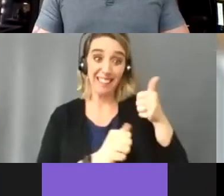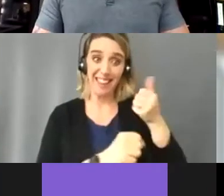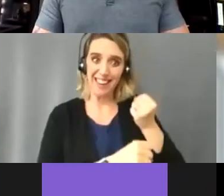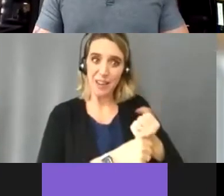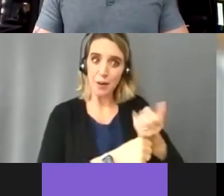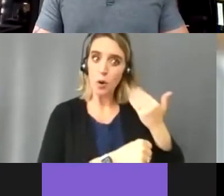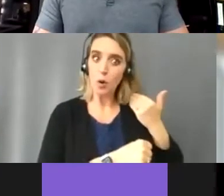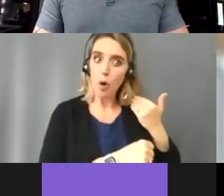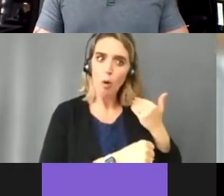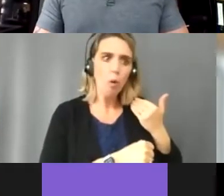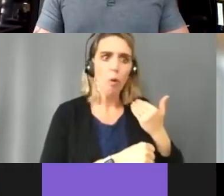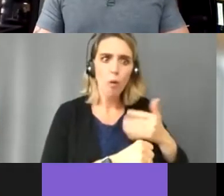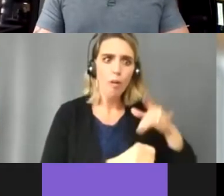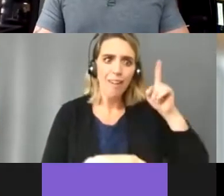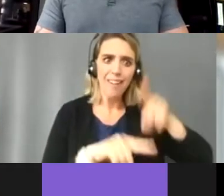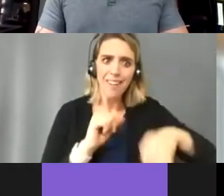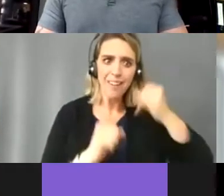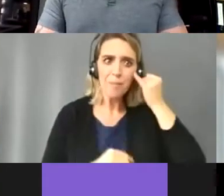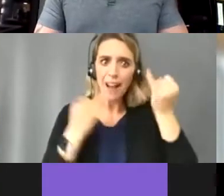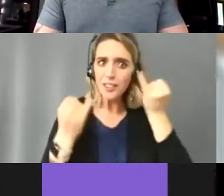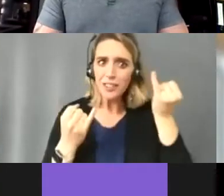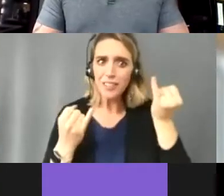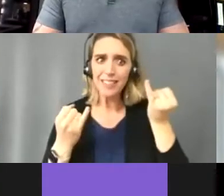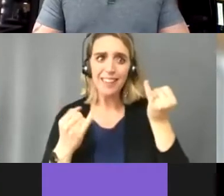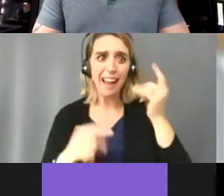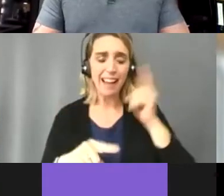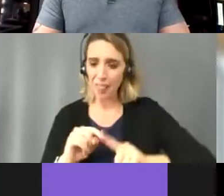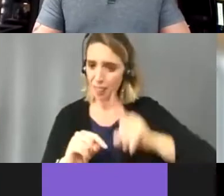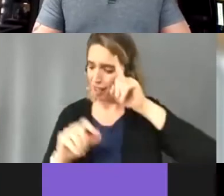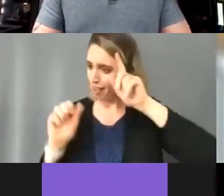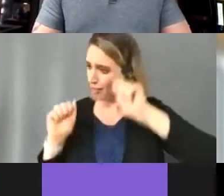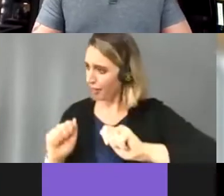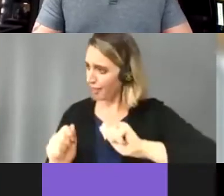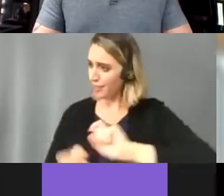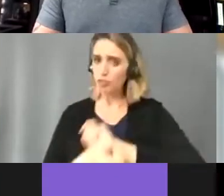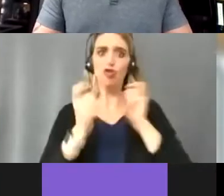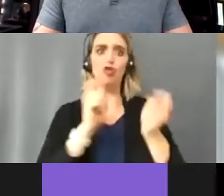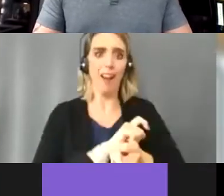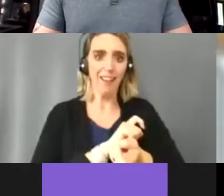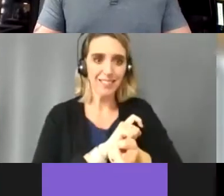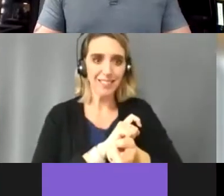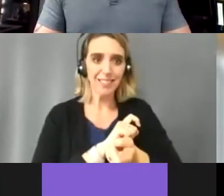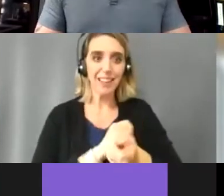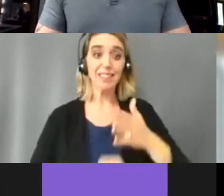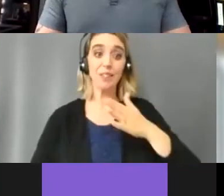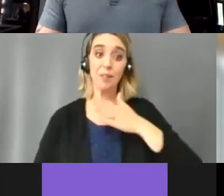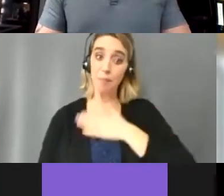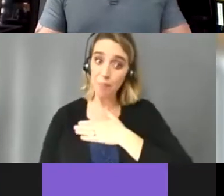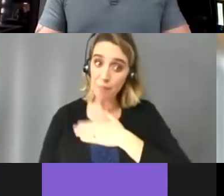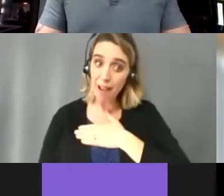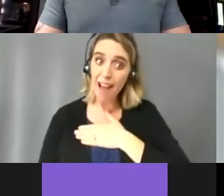I never thought I would ever get to. And so it is because of my journey through mental health